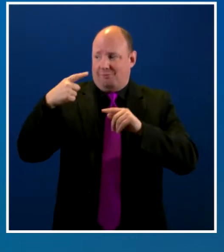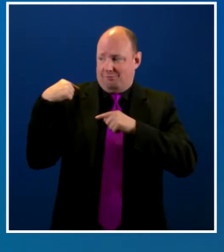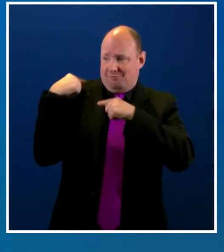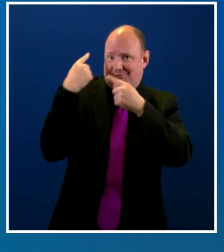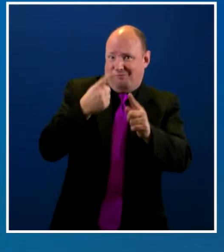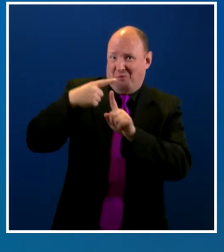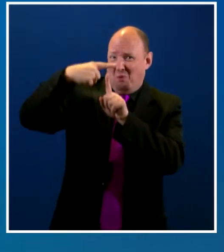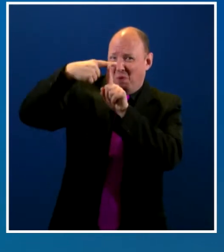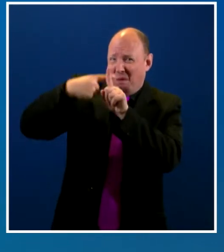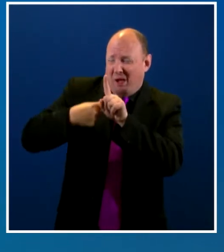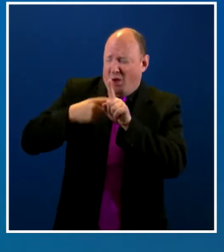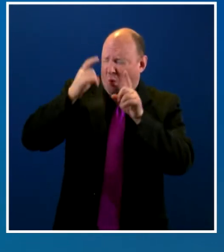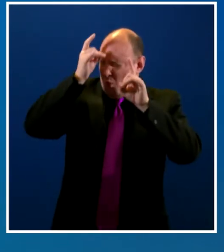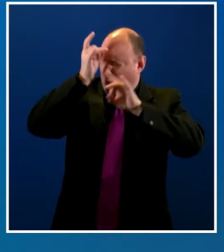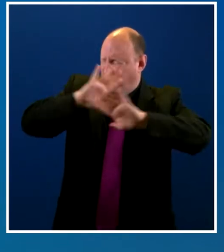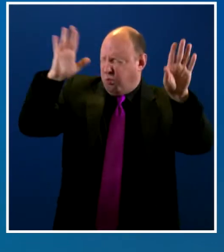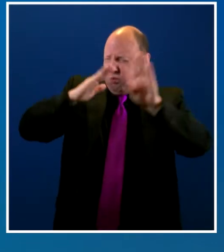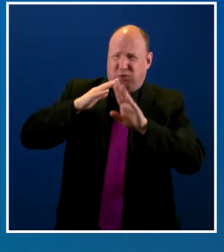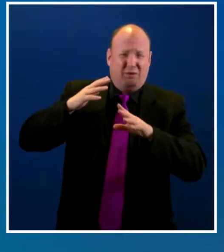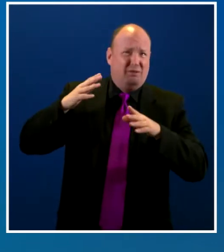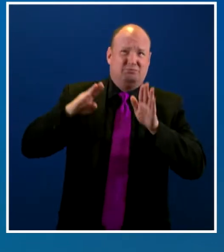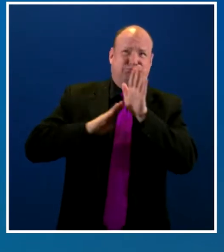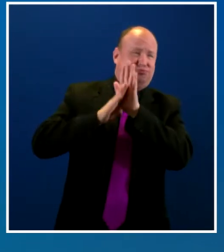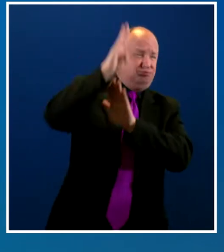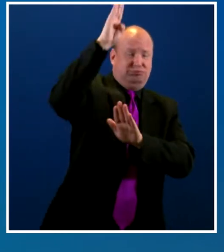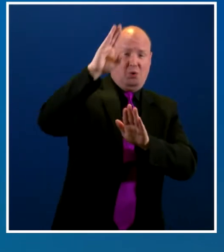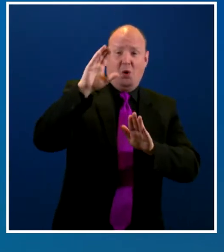And while the tide is turning, we're not out of the woods yet.